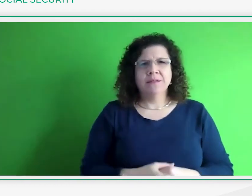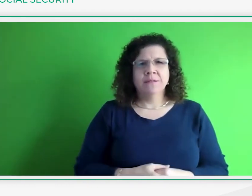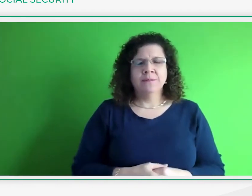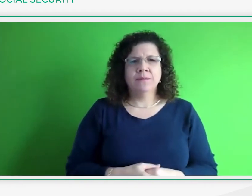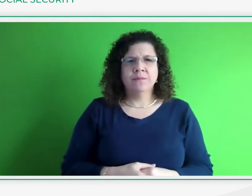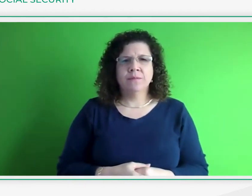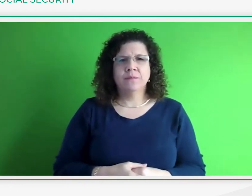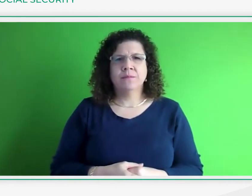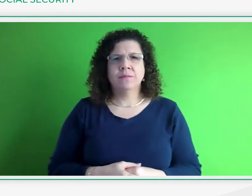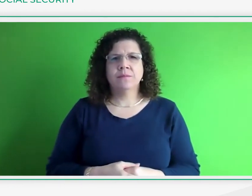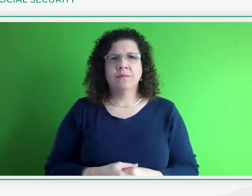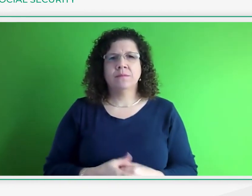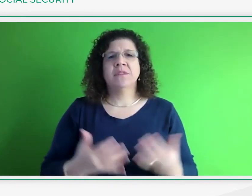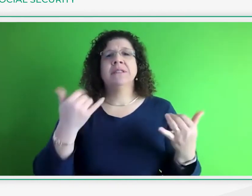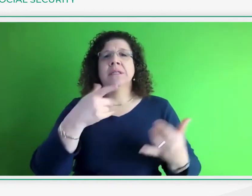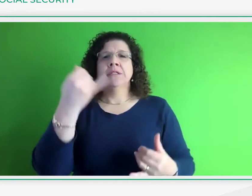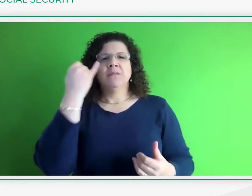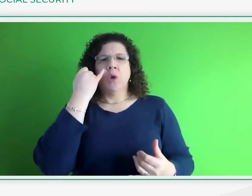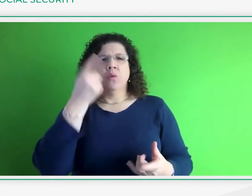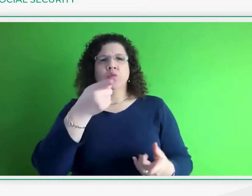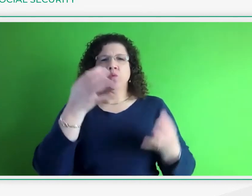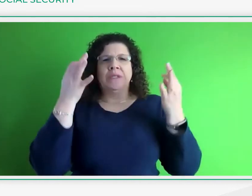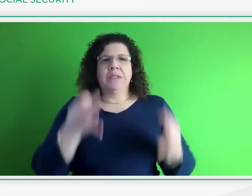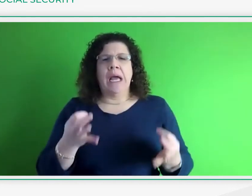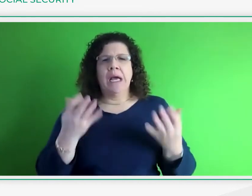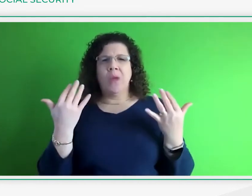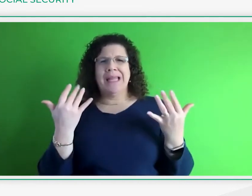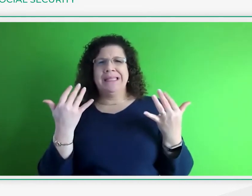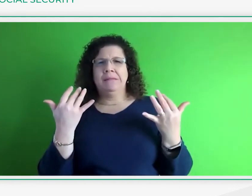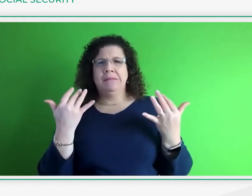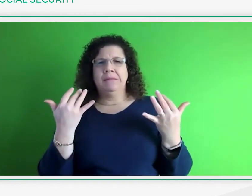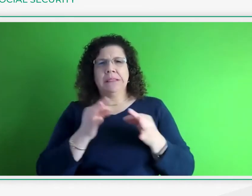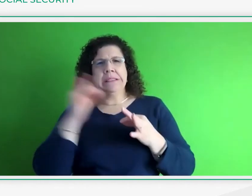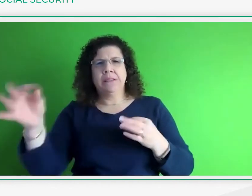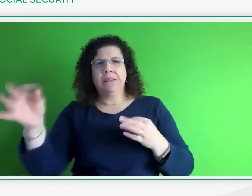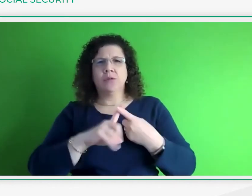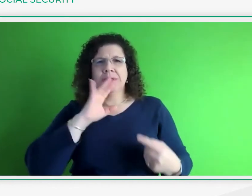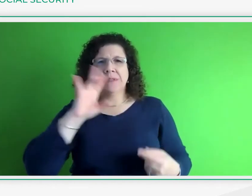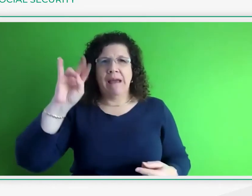at full age. Suppose you decide to wait.